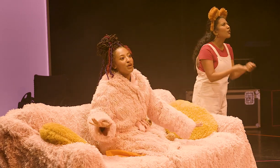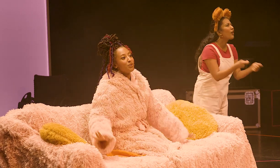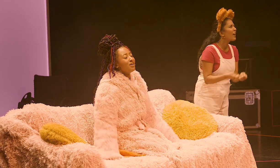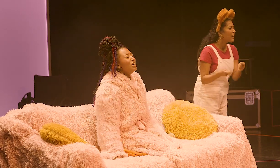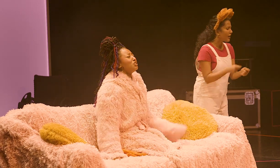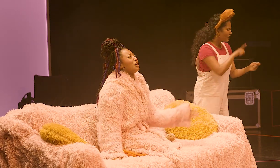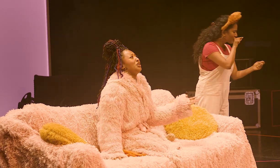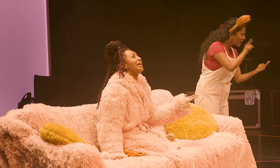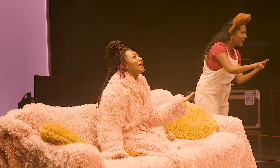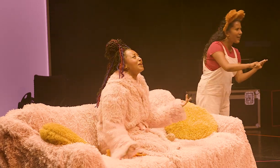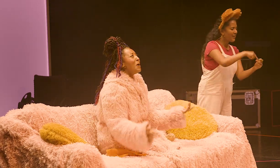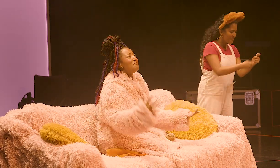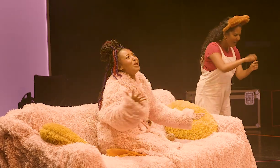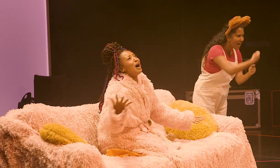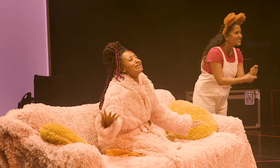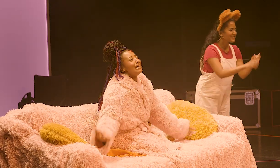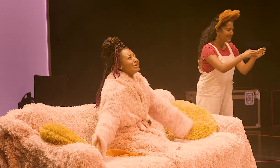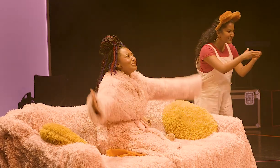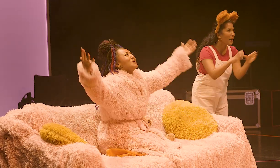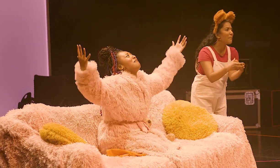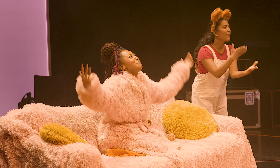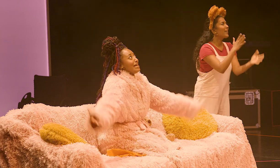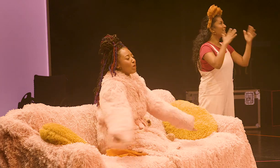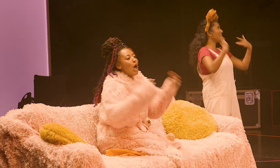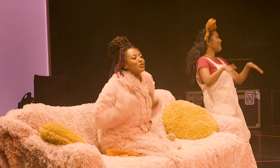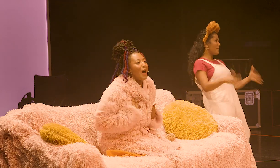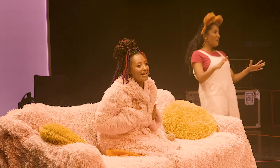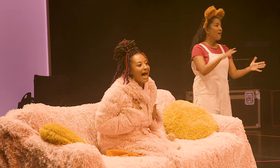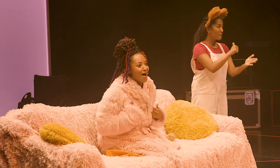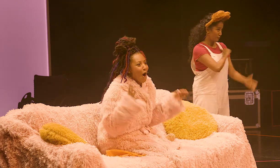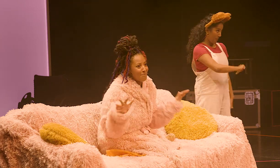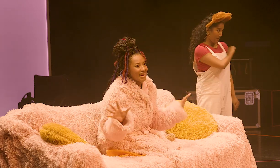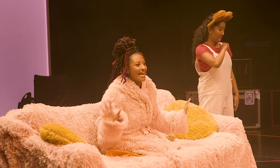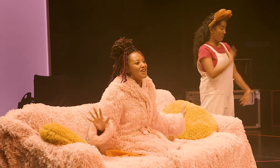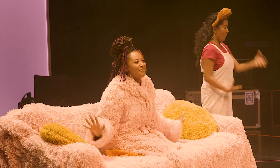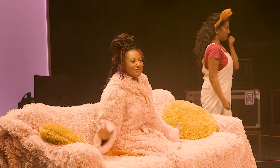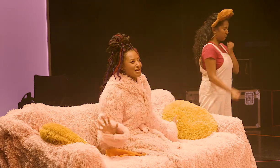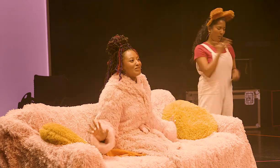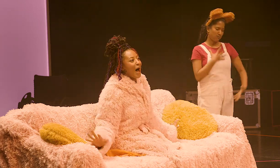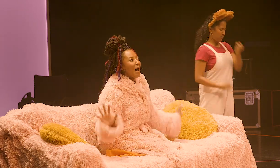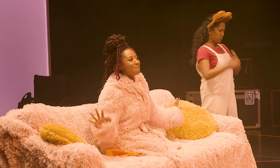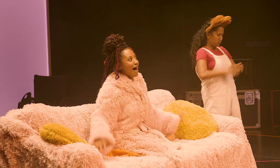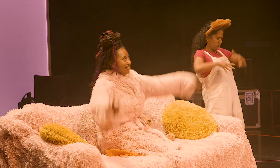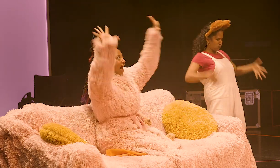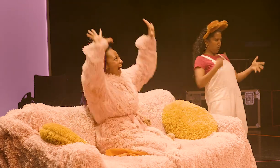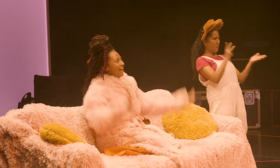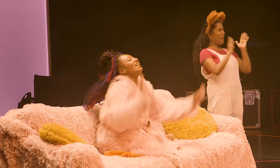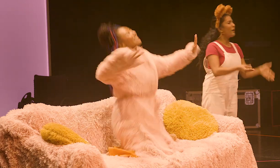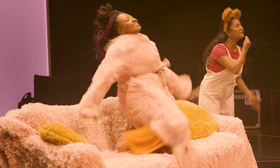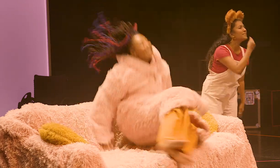food. Jerk chicken, plantain, dumplings. Swear down, I'm going to eat enough